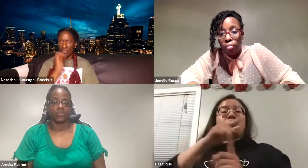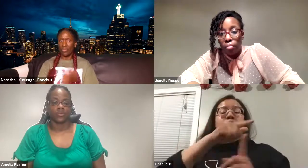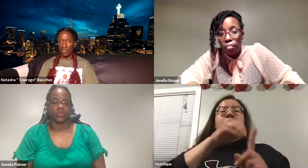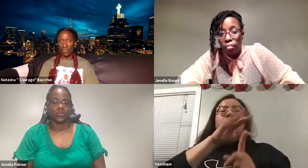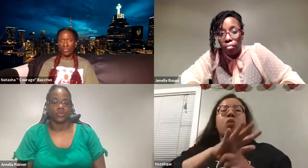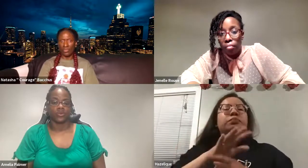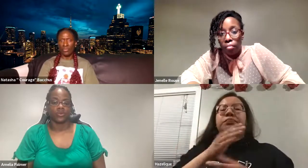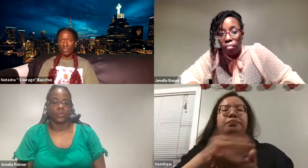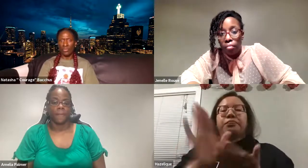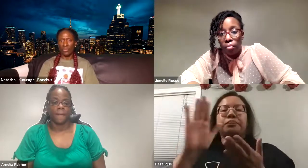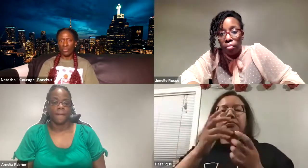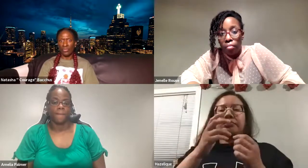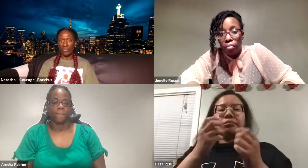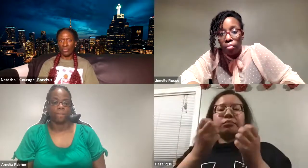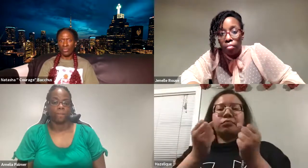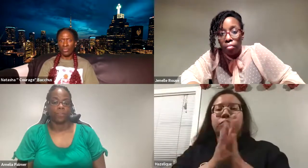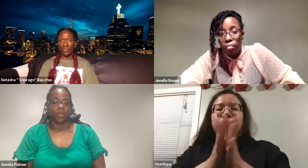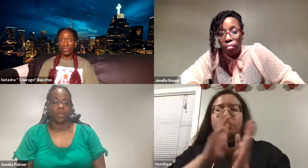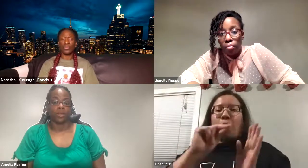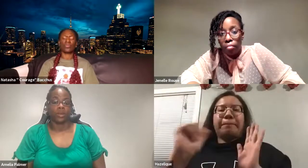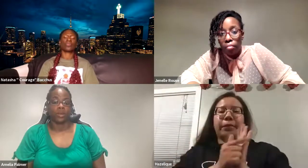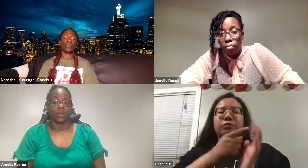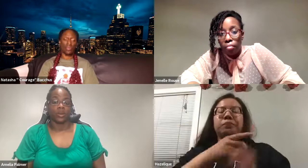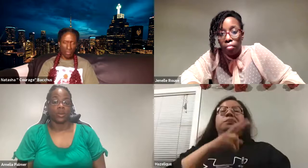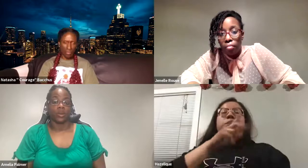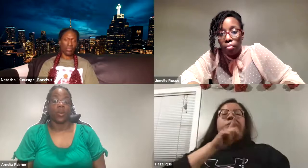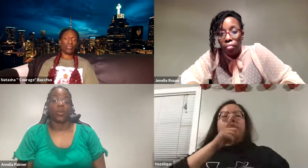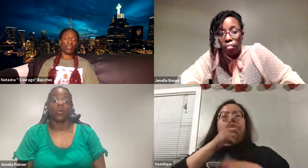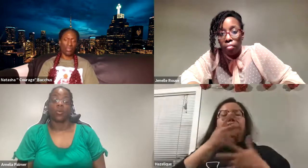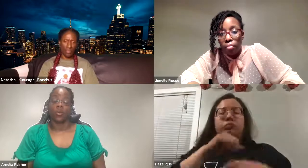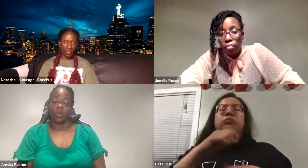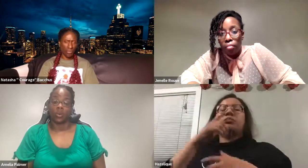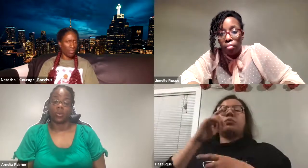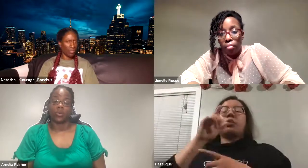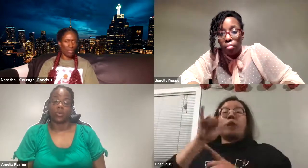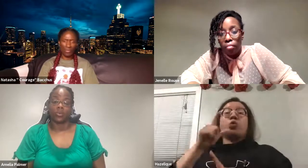language. so indigenous residential school they weren't exposed to sign language at the school and